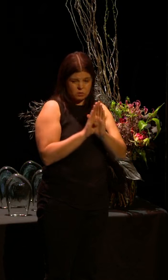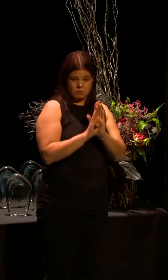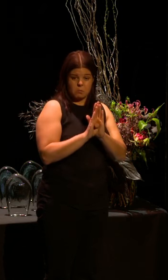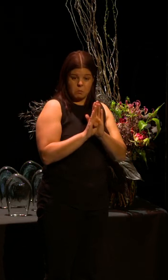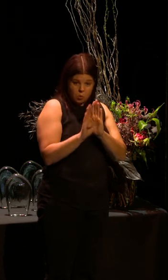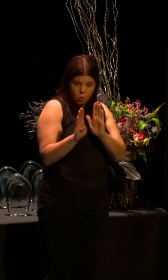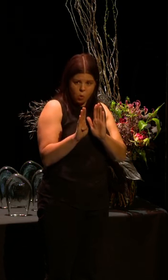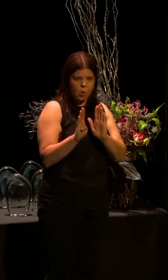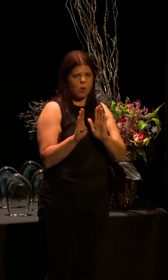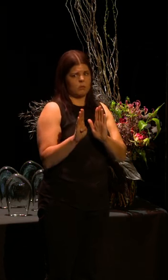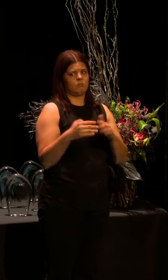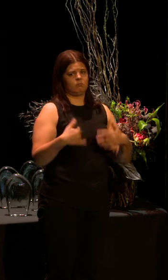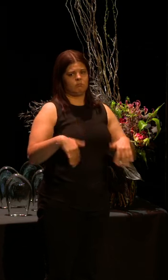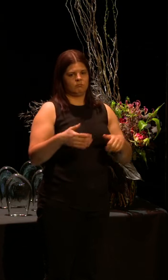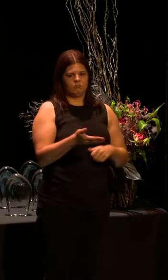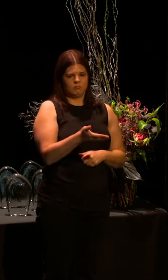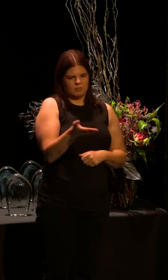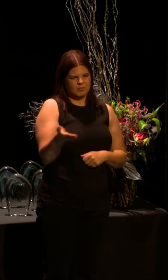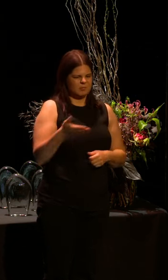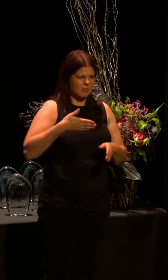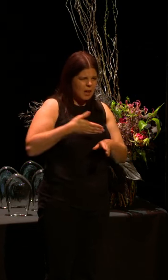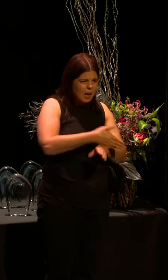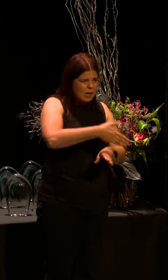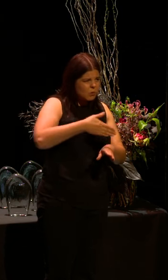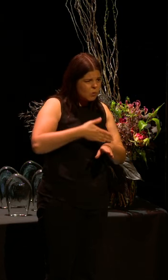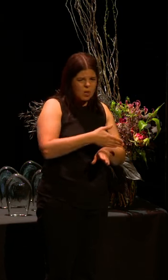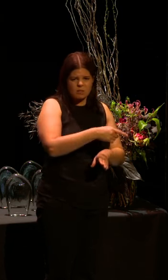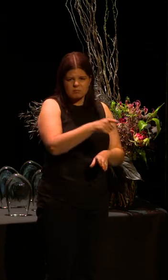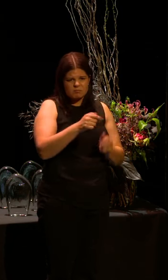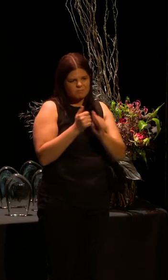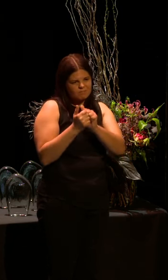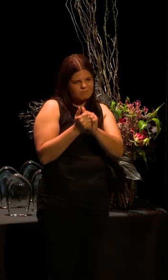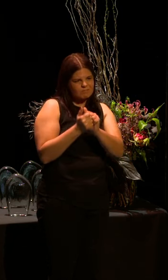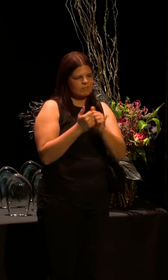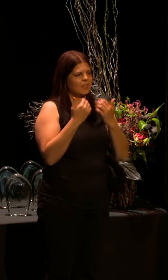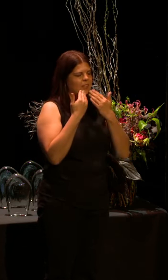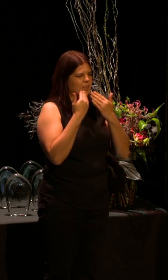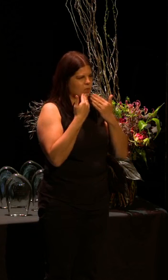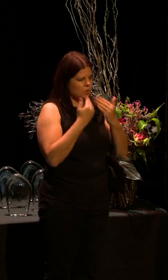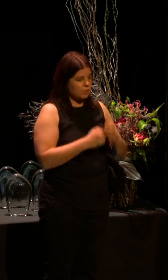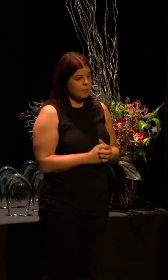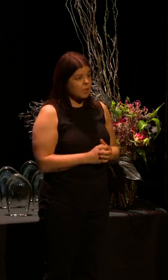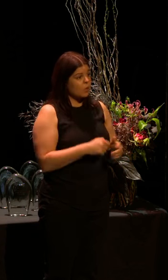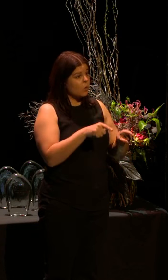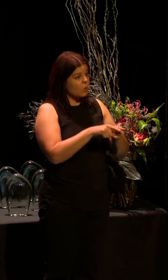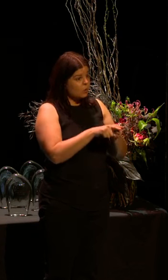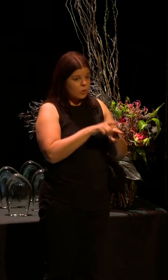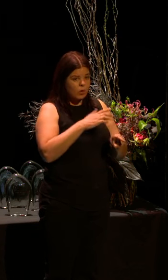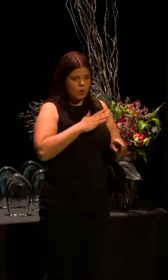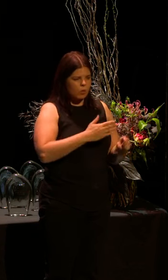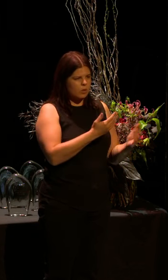and all my hardworking colleagues. Thank you for everything we do. I'd also like to welcome the tens and thousands...